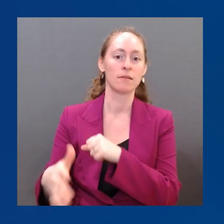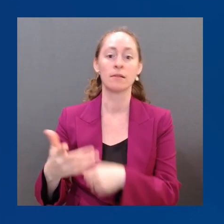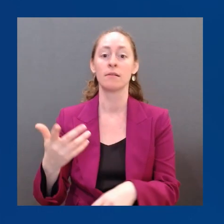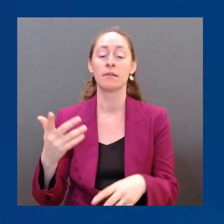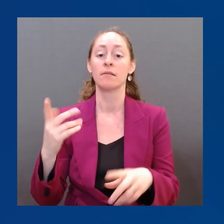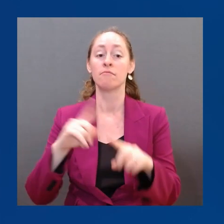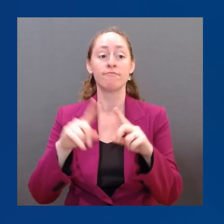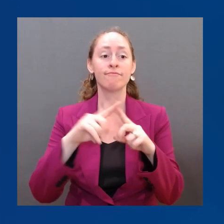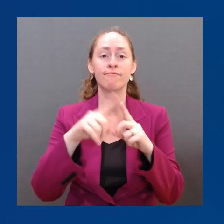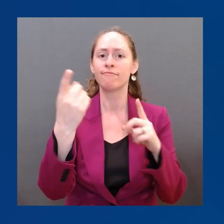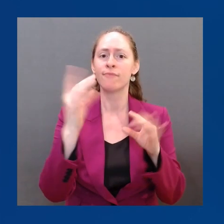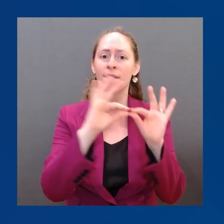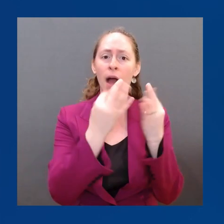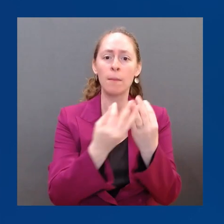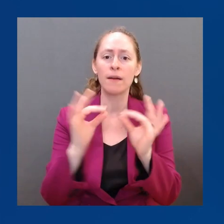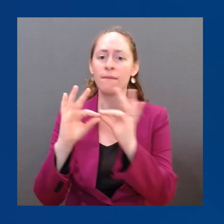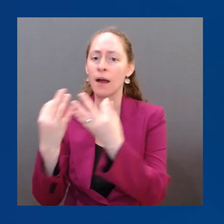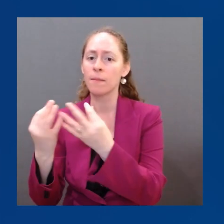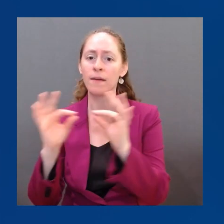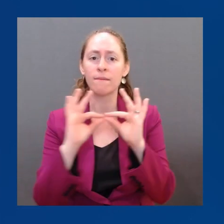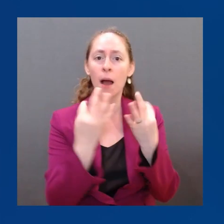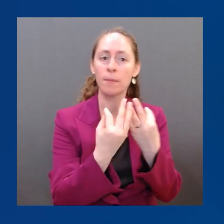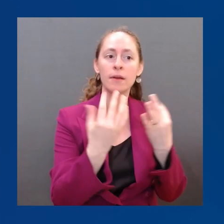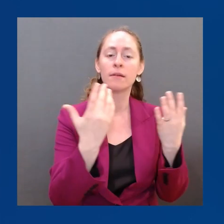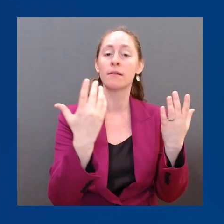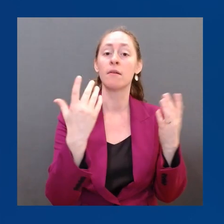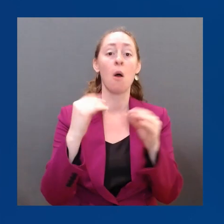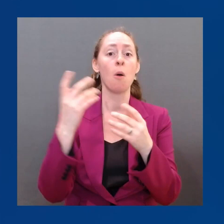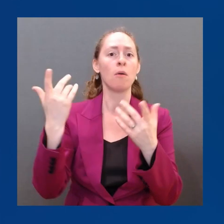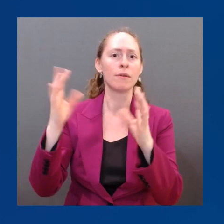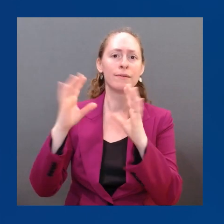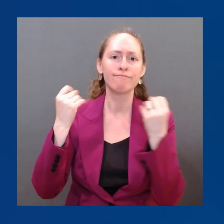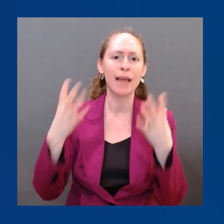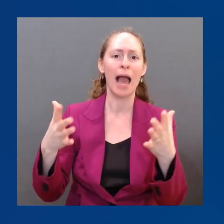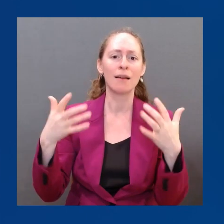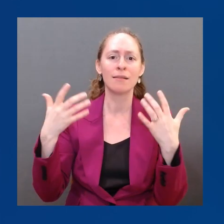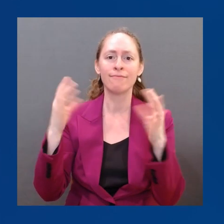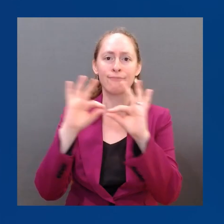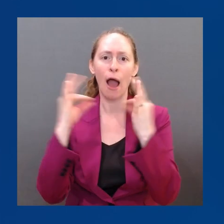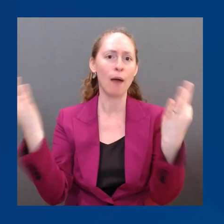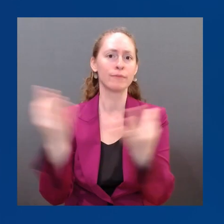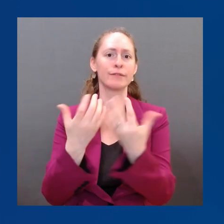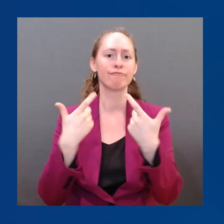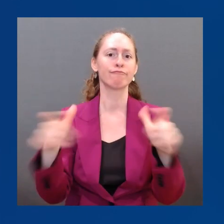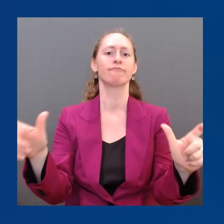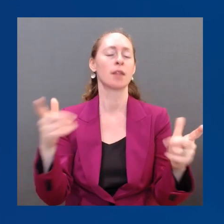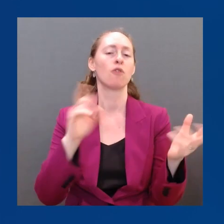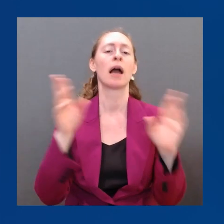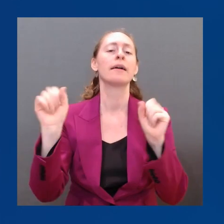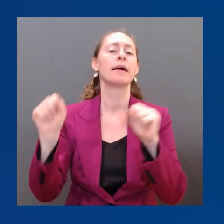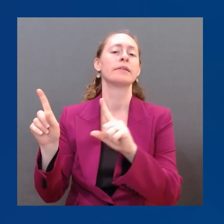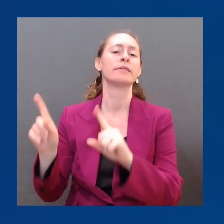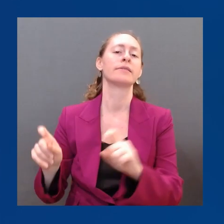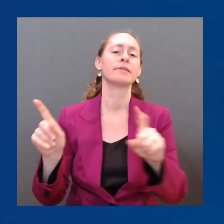And we want to make sure that we make as many tests as we can possibly make available. And so that's getting out there. And I think that's going to be an important part